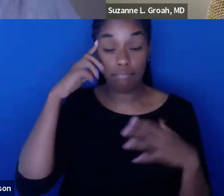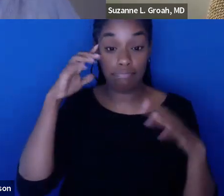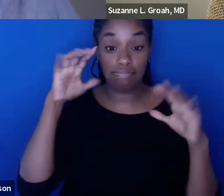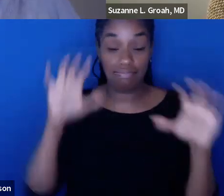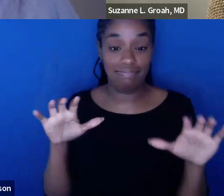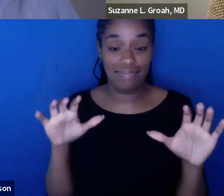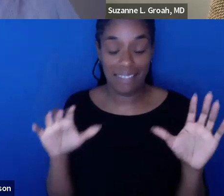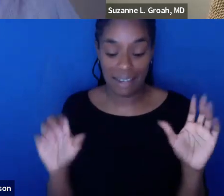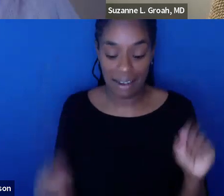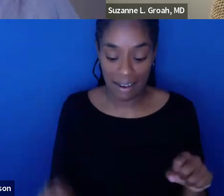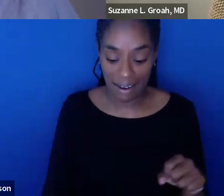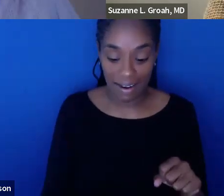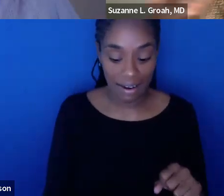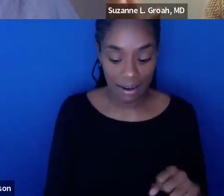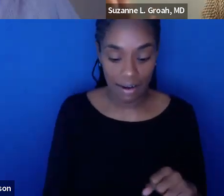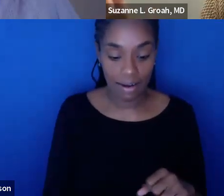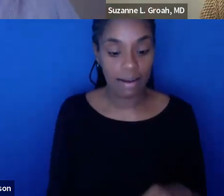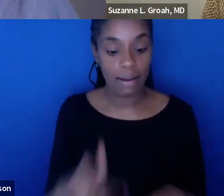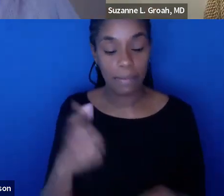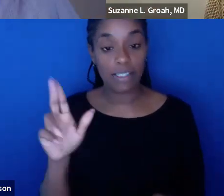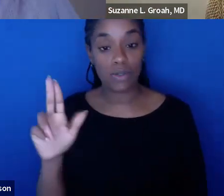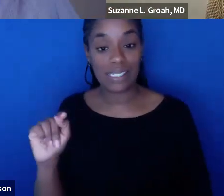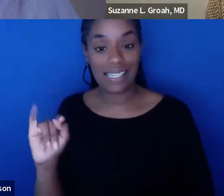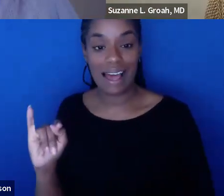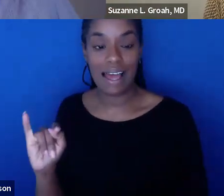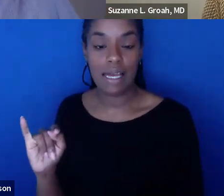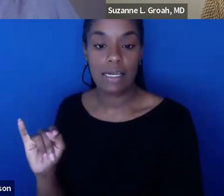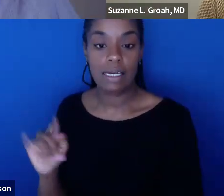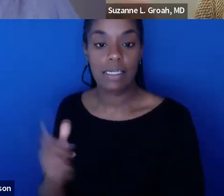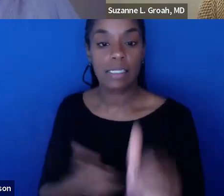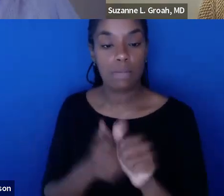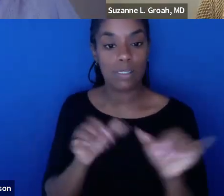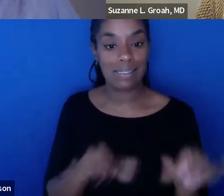urinary tract infection is the most common outpatient infection worldwide.